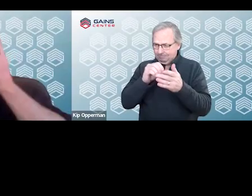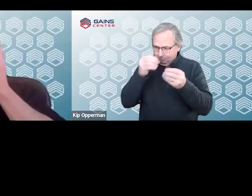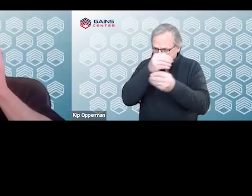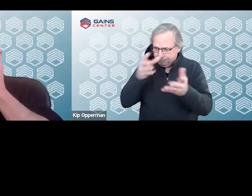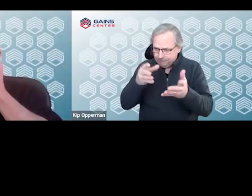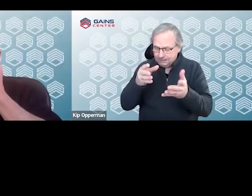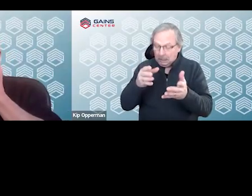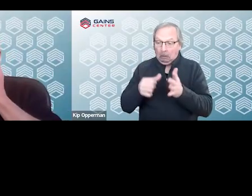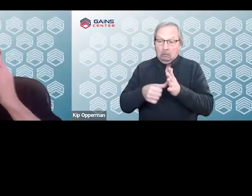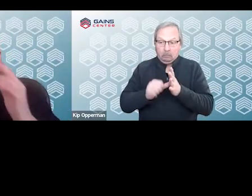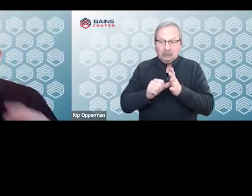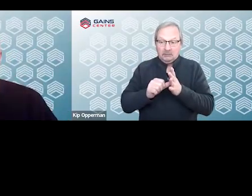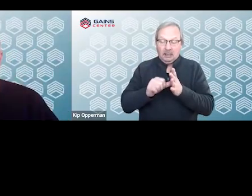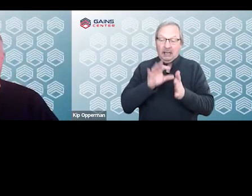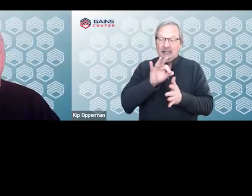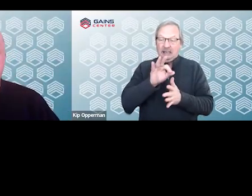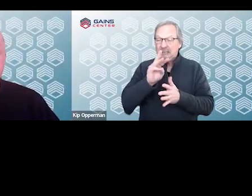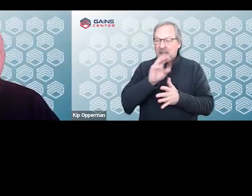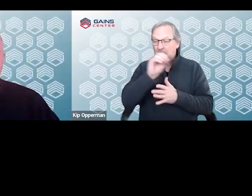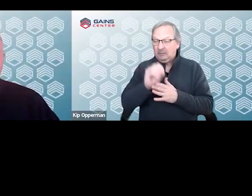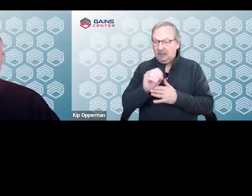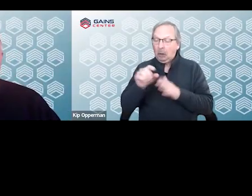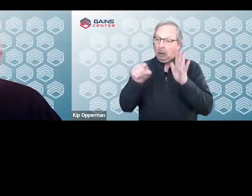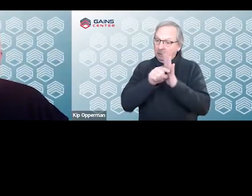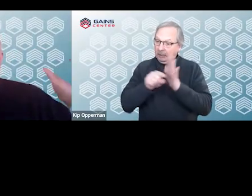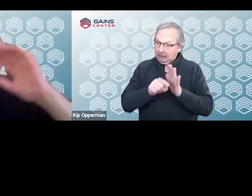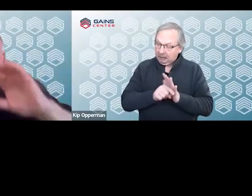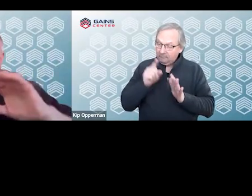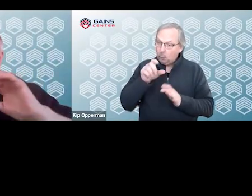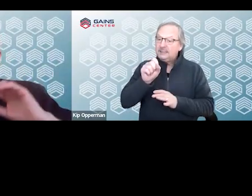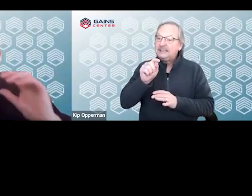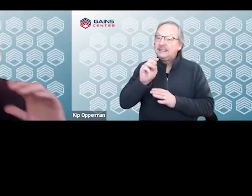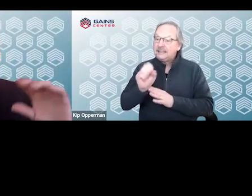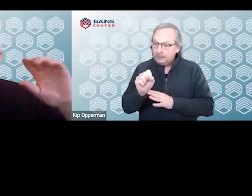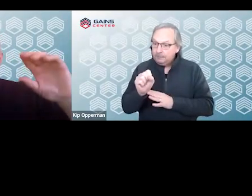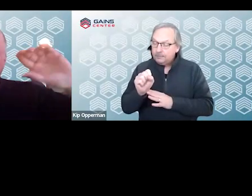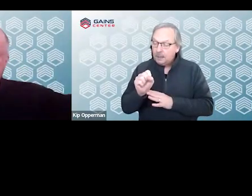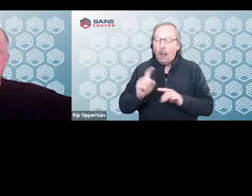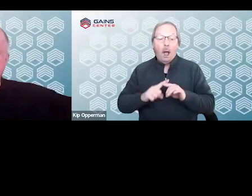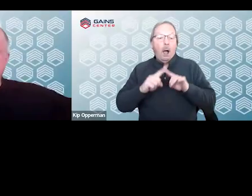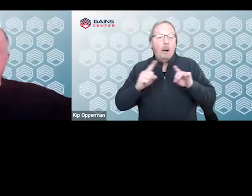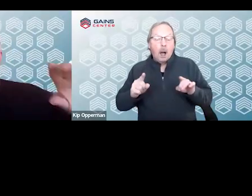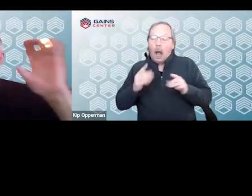96% of the tests are negative for stimulants. However, if somebody has used yesterday,